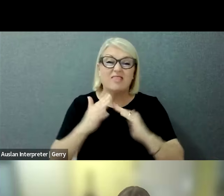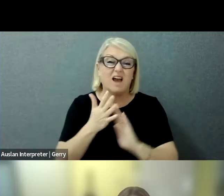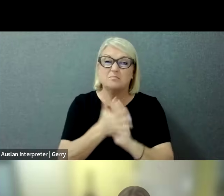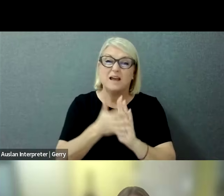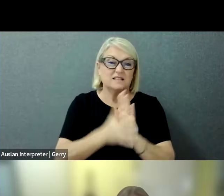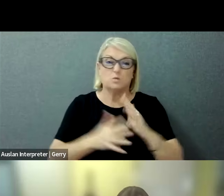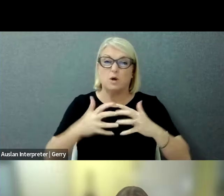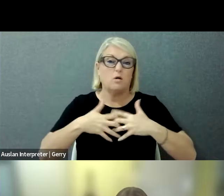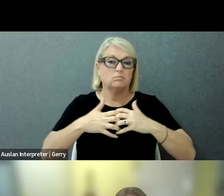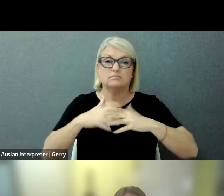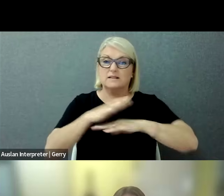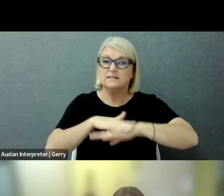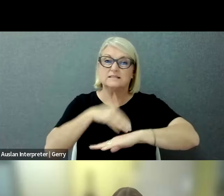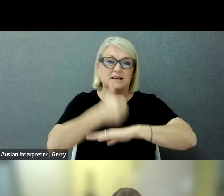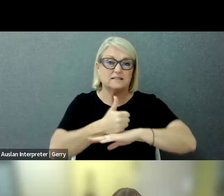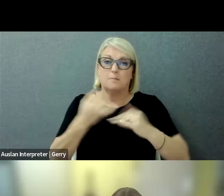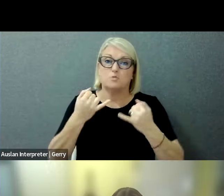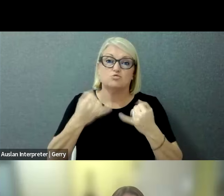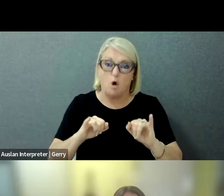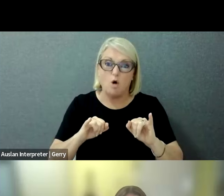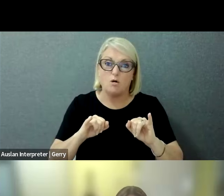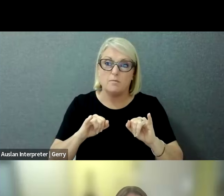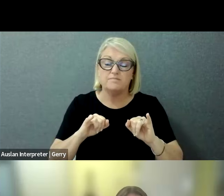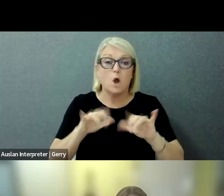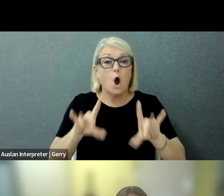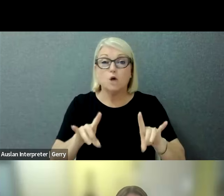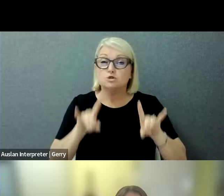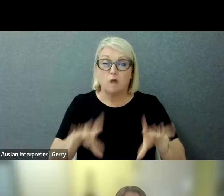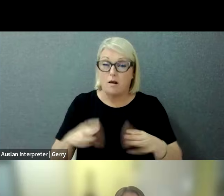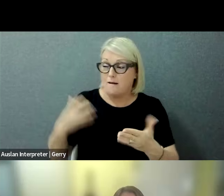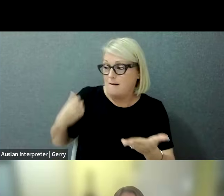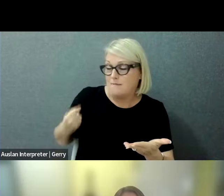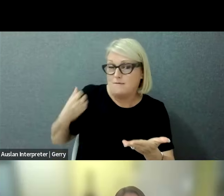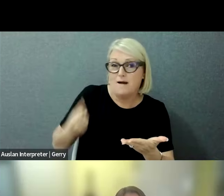because that's what we're really good at. We don't mean to do it, it's just that what we do. And you